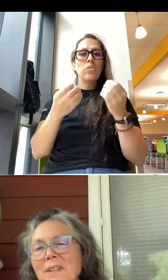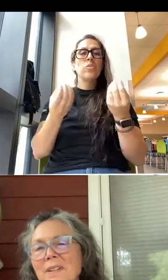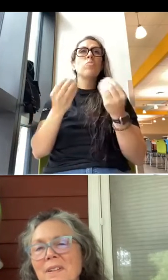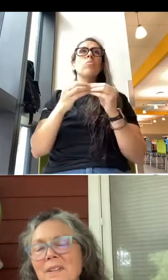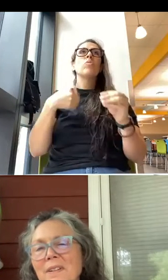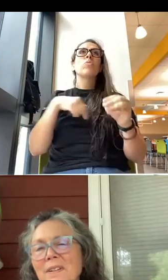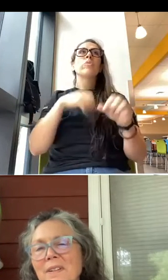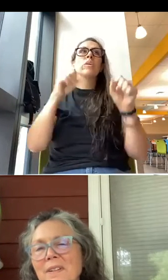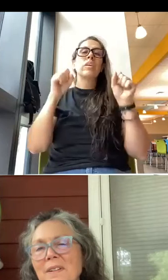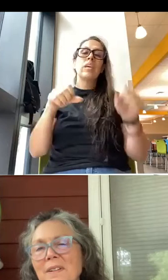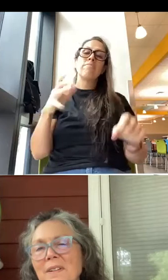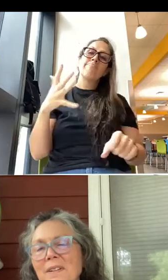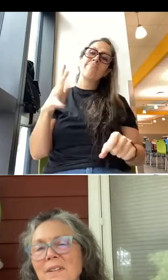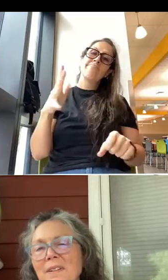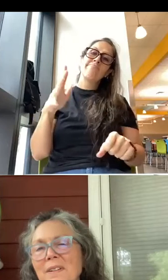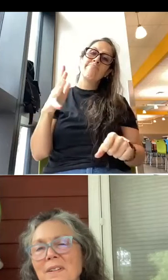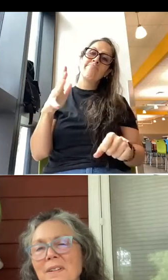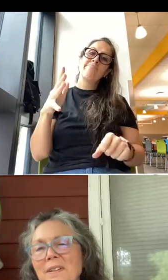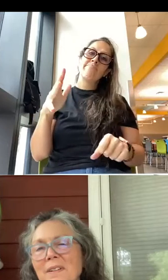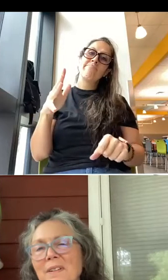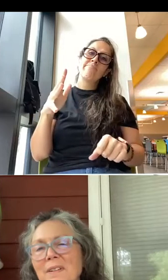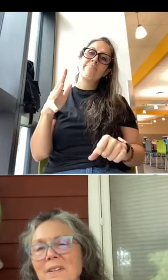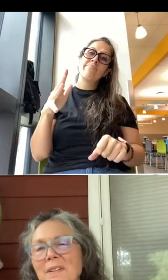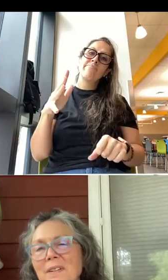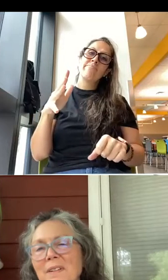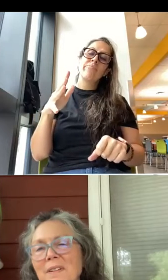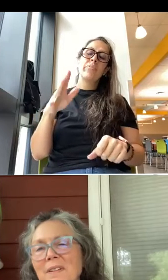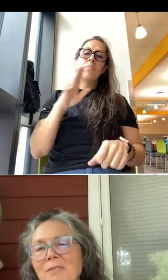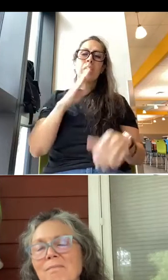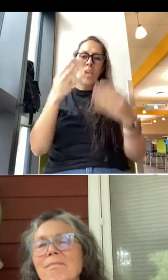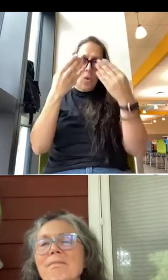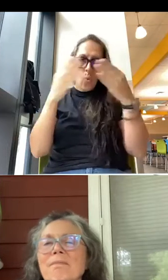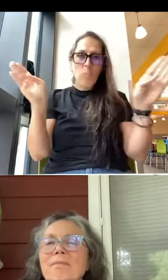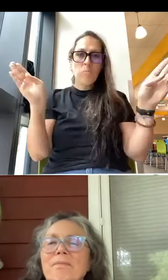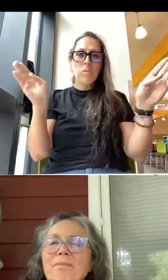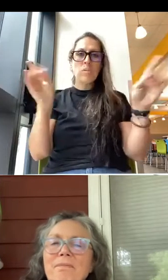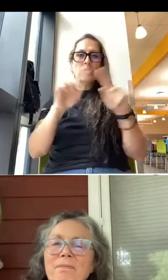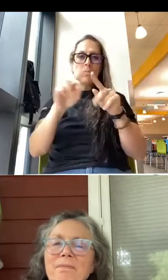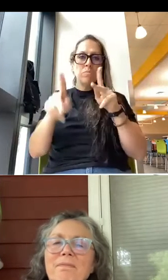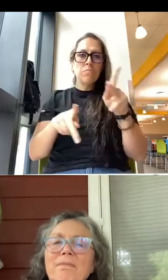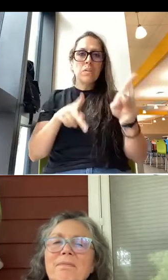kind of just be open to people in the moment, and